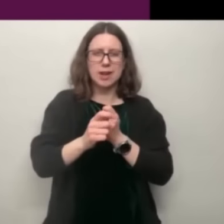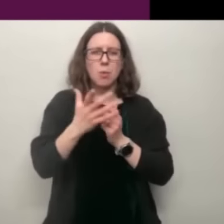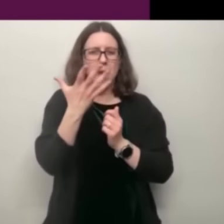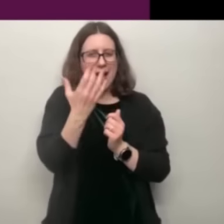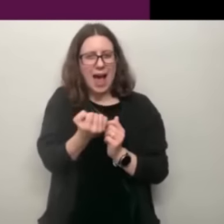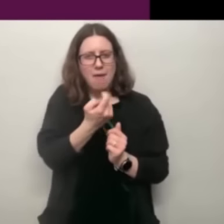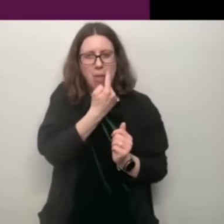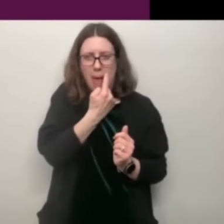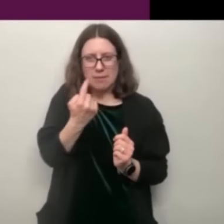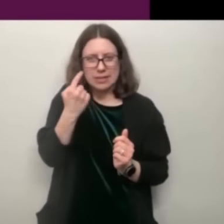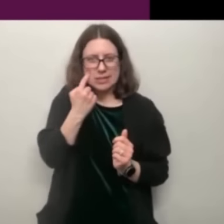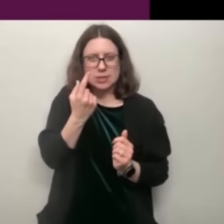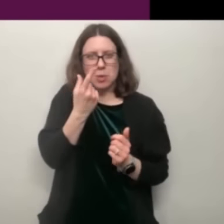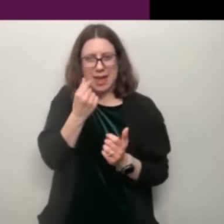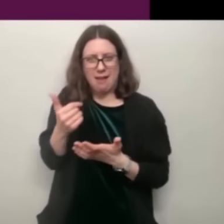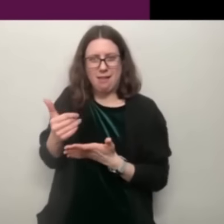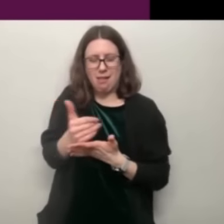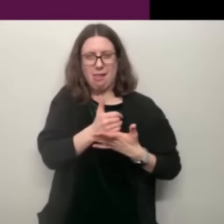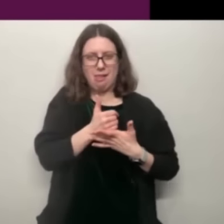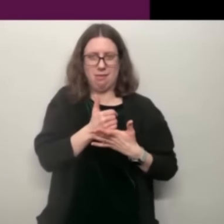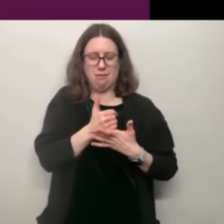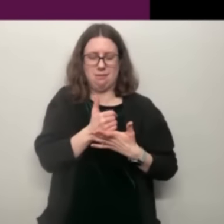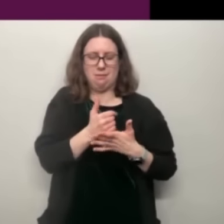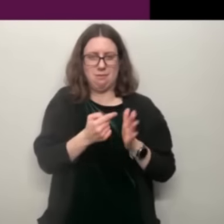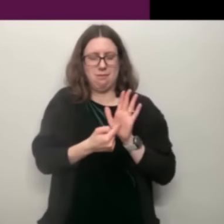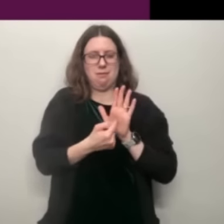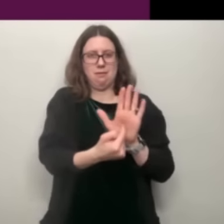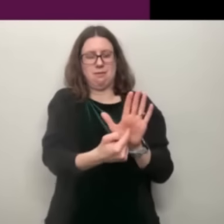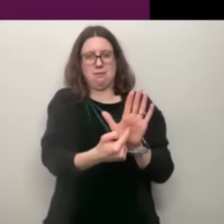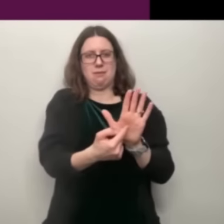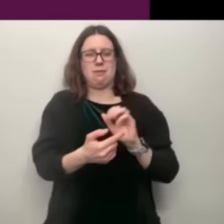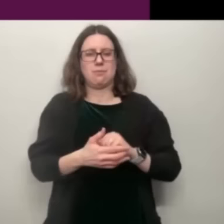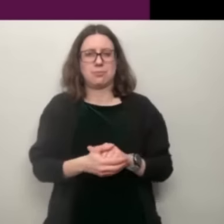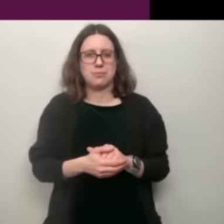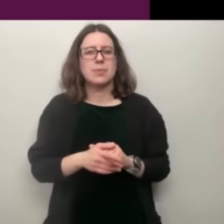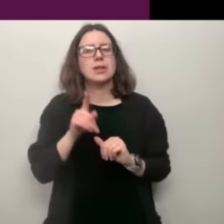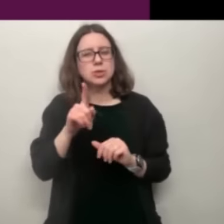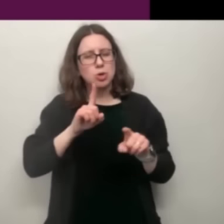So to conclude, I would like you to imagine yourself standing on the iron bridge